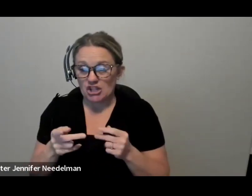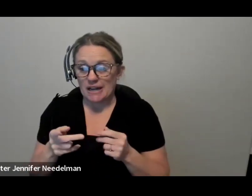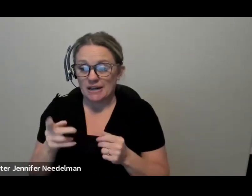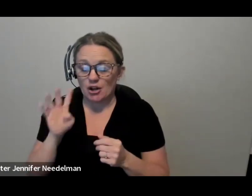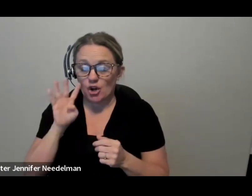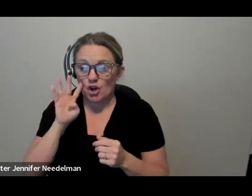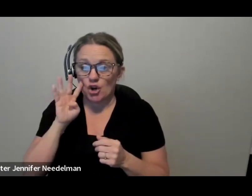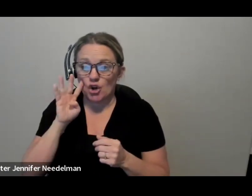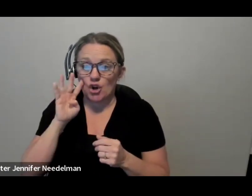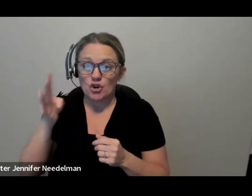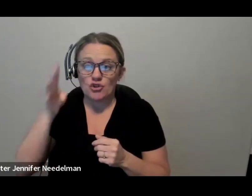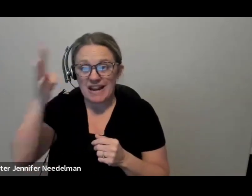based on a need.